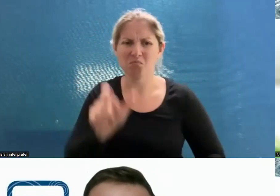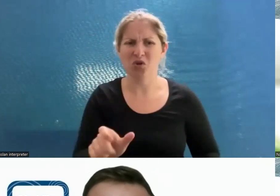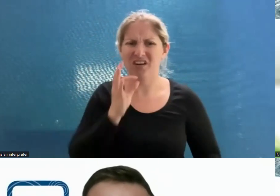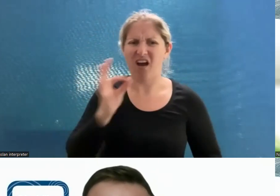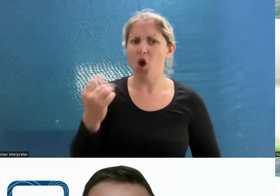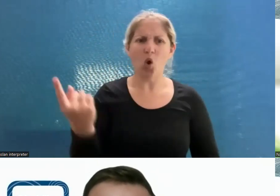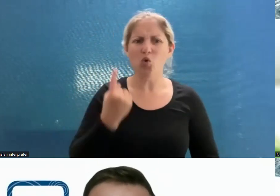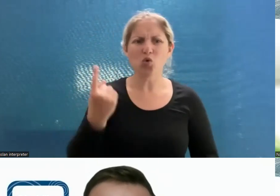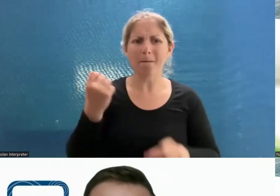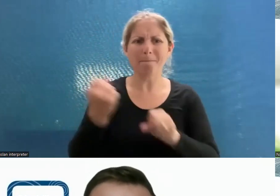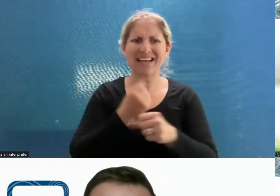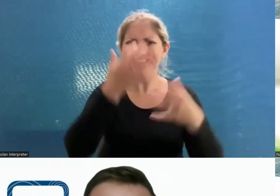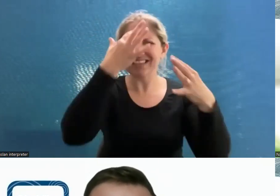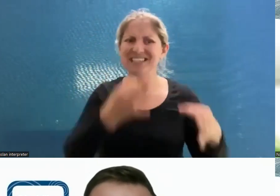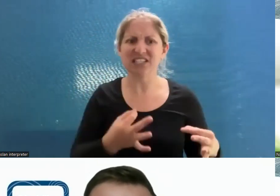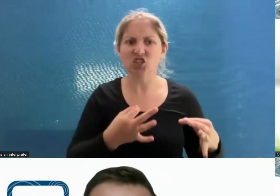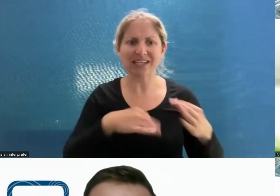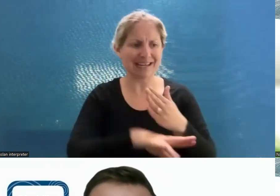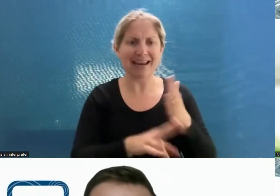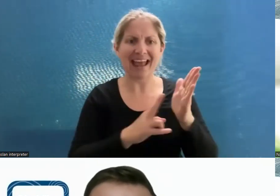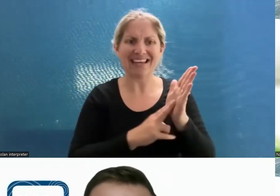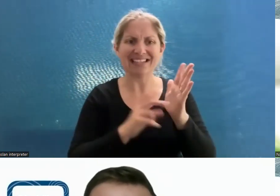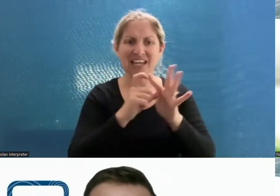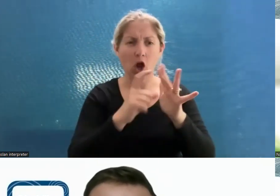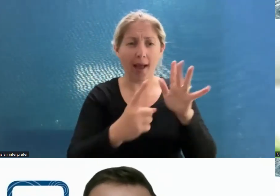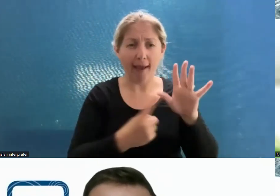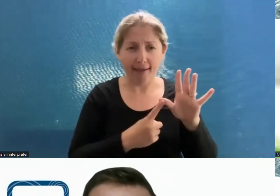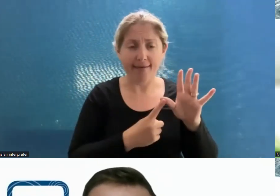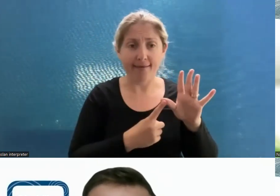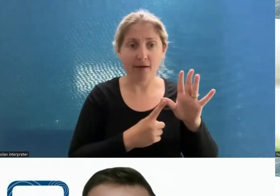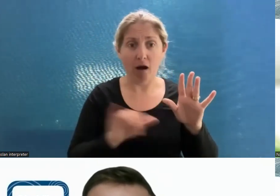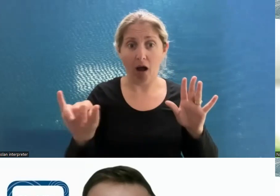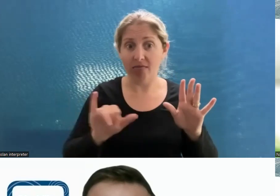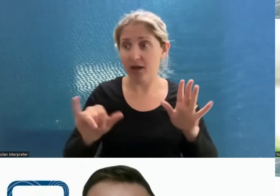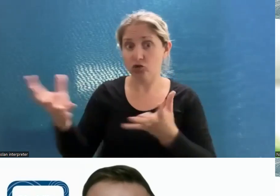maker at the agency in deciding whether to accept the IER recommendation.